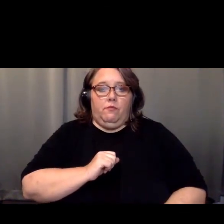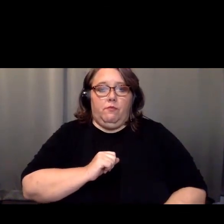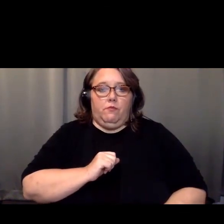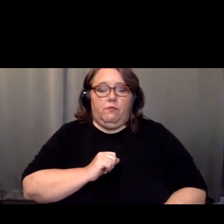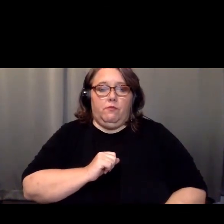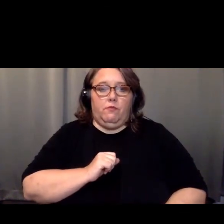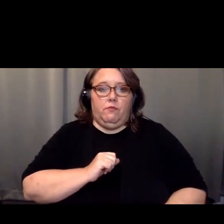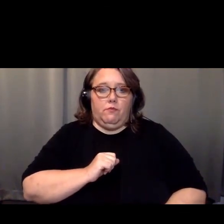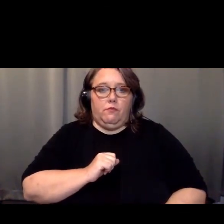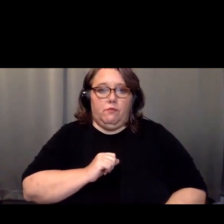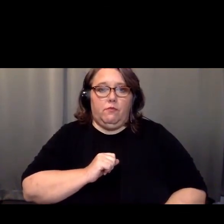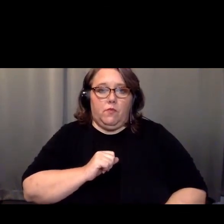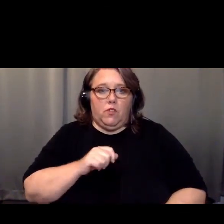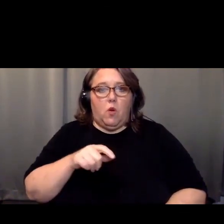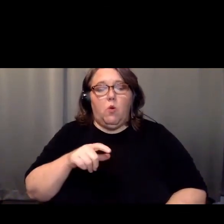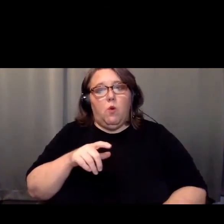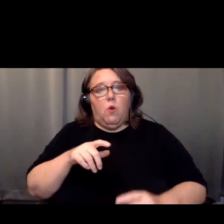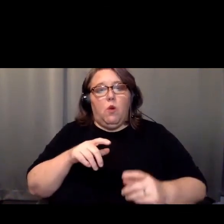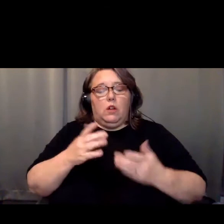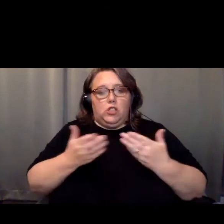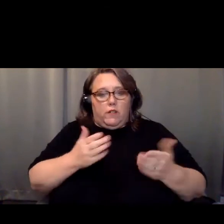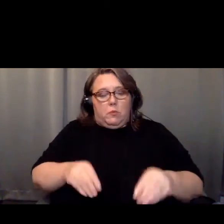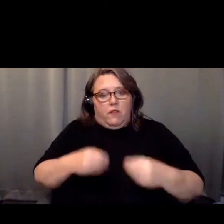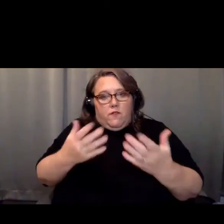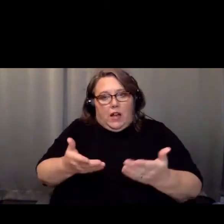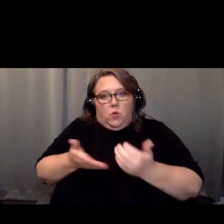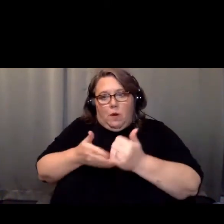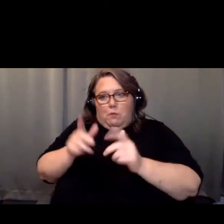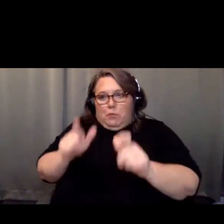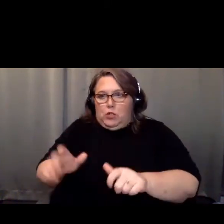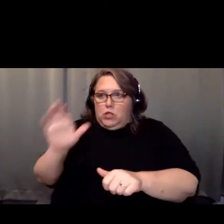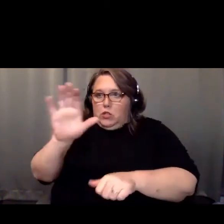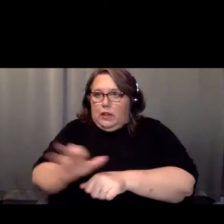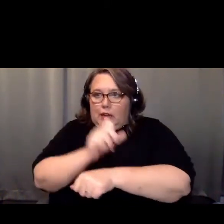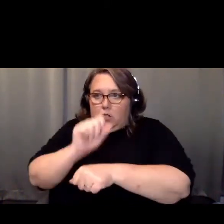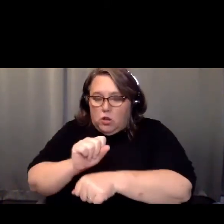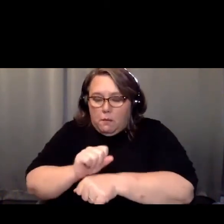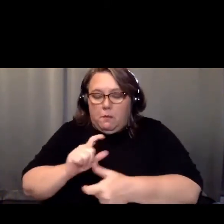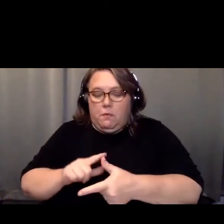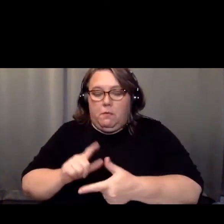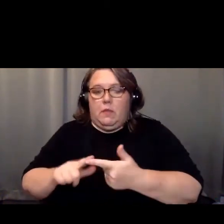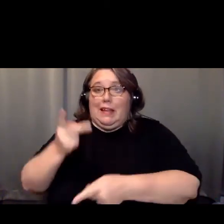for secure retain, regain, or advance in employment, that's part of the eligibility criteria